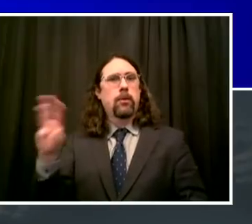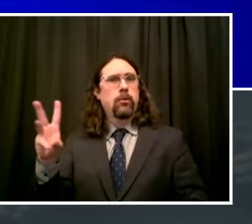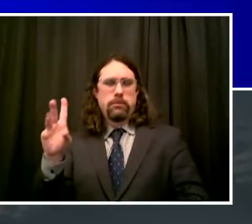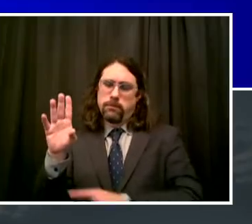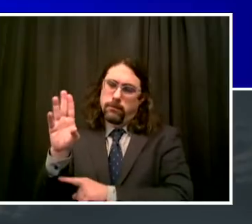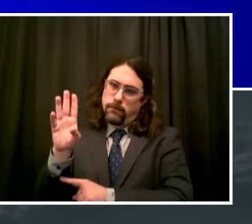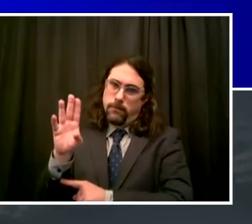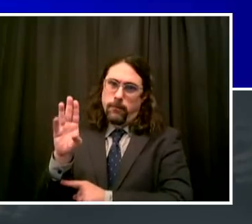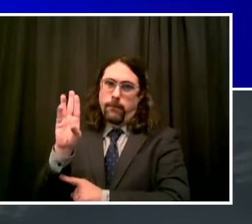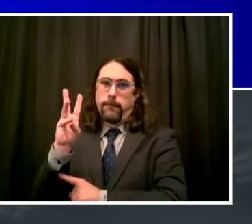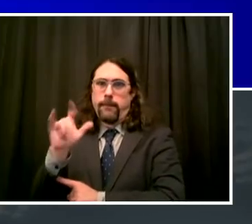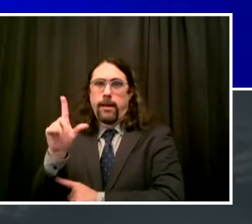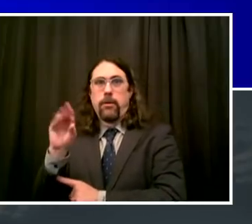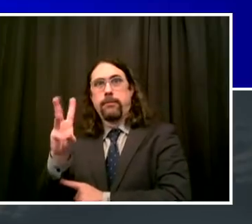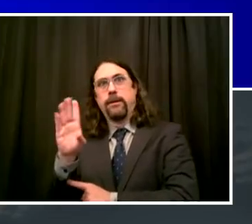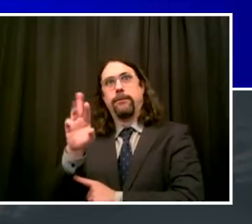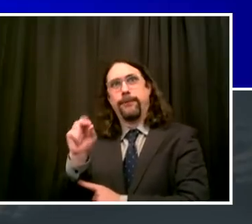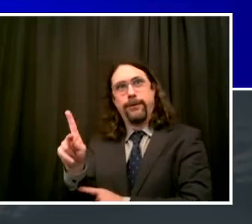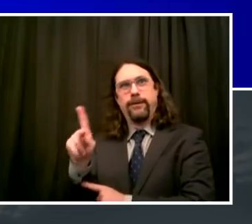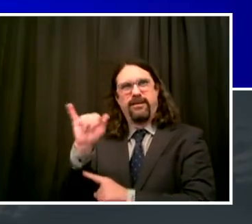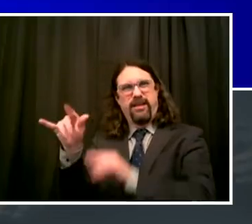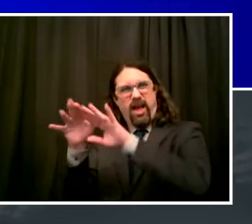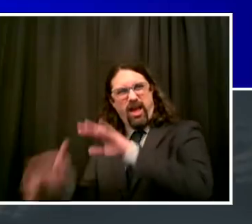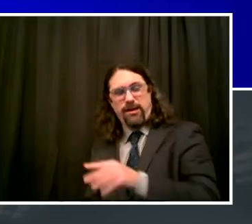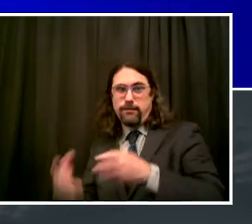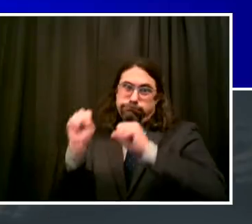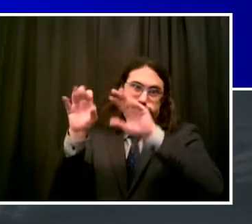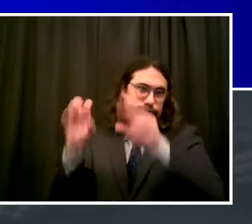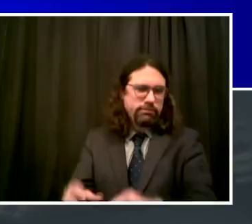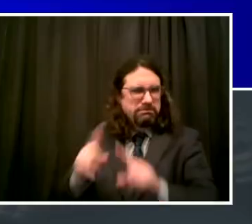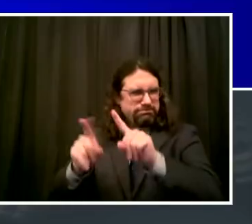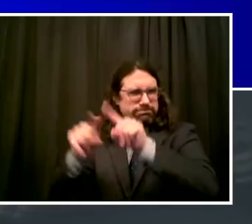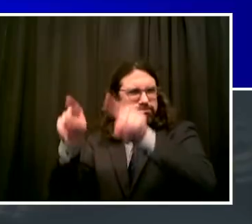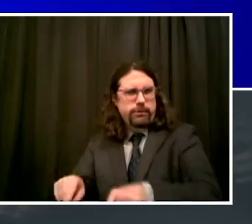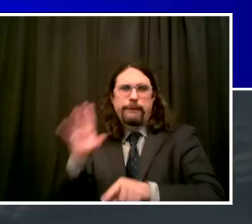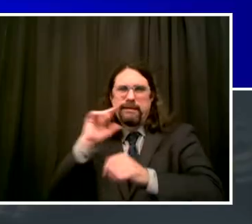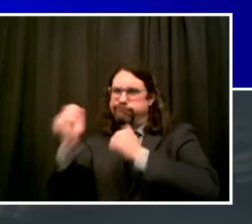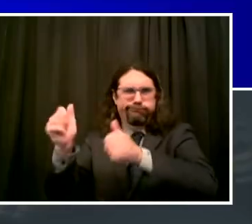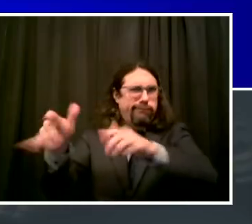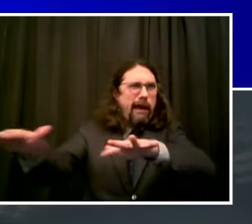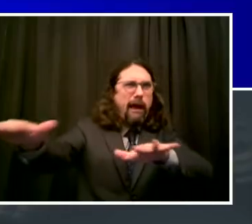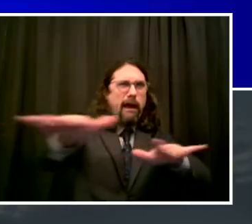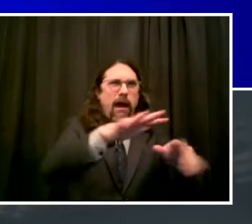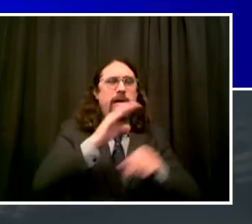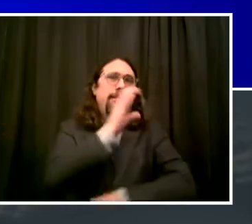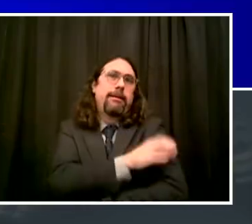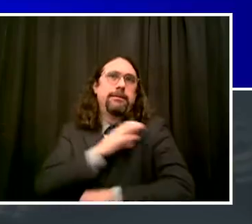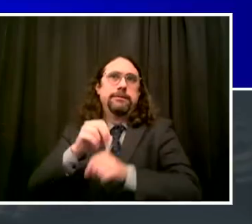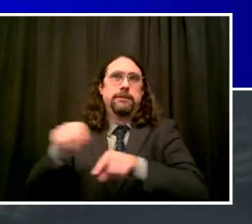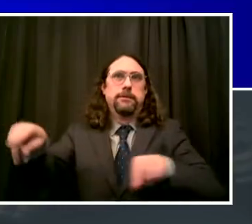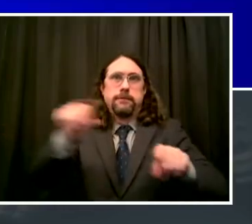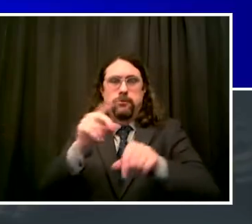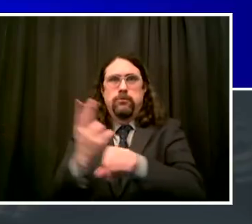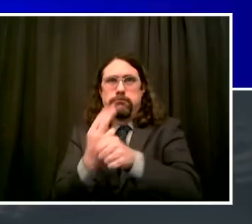STGE. OR AGEND WI BROOK. SO THE GOAL WILL BE TO MAXIMIZE THE USE OF THESE FACILITIES, THE